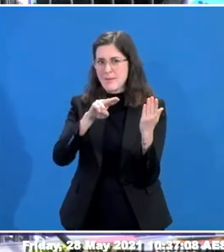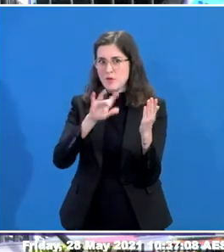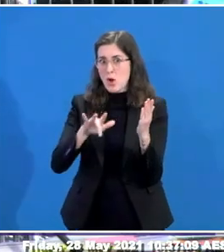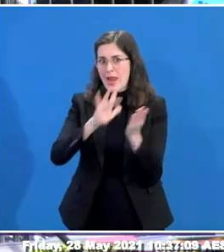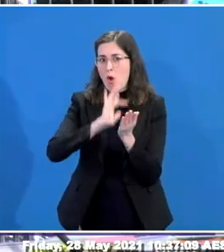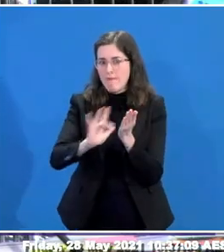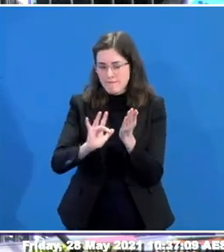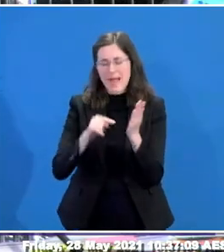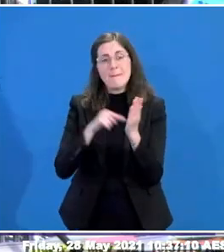members of the client: